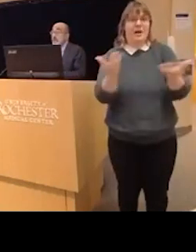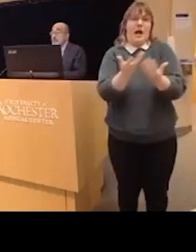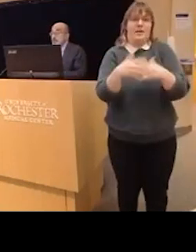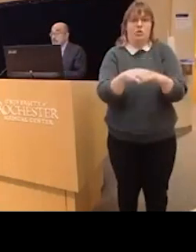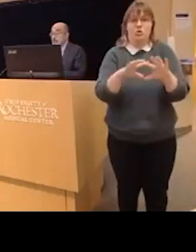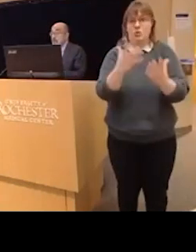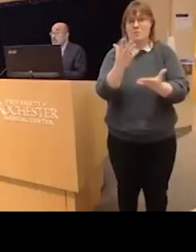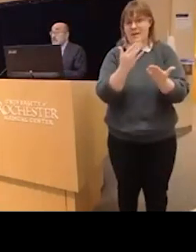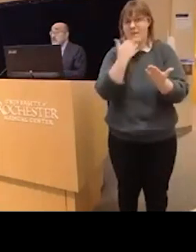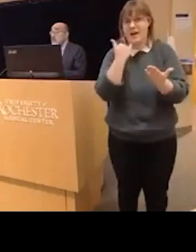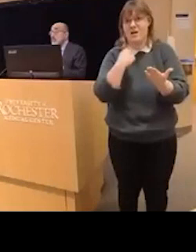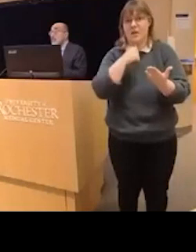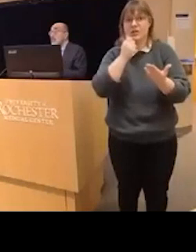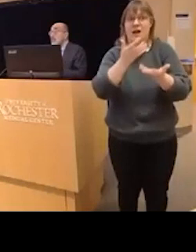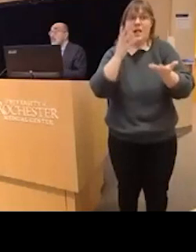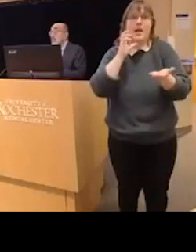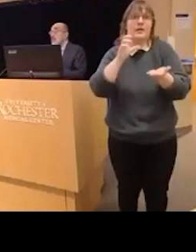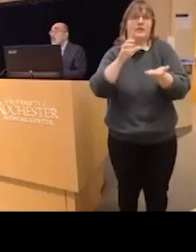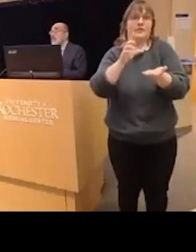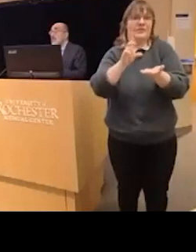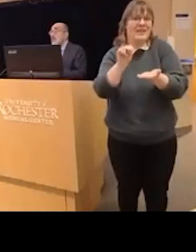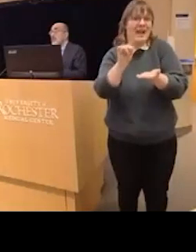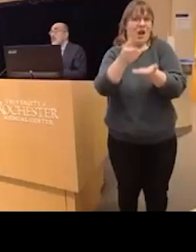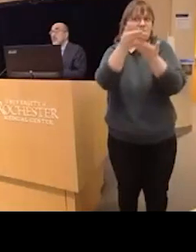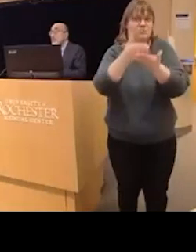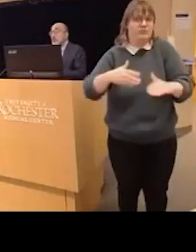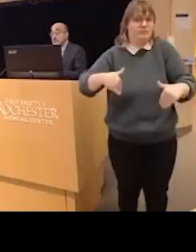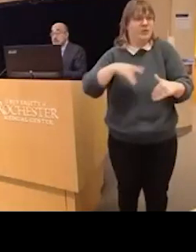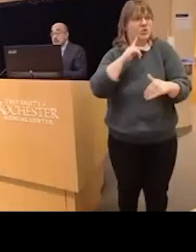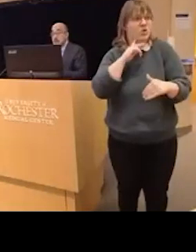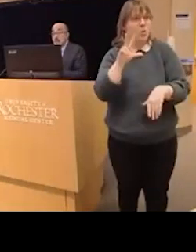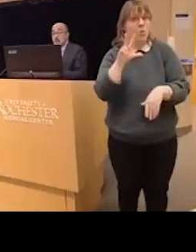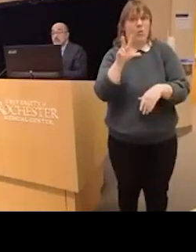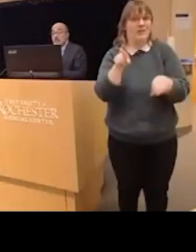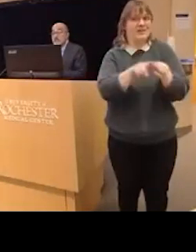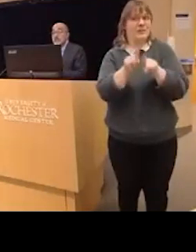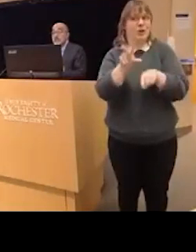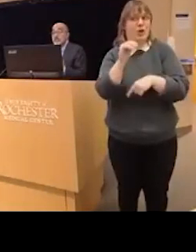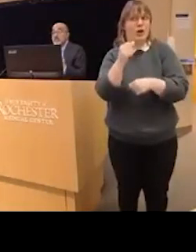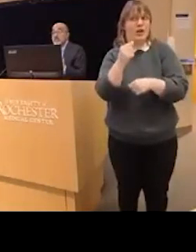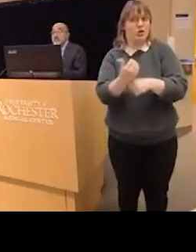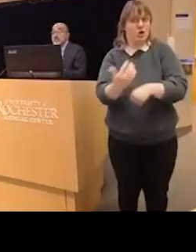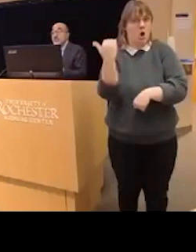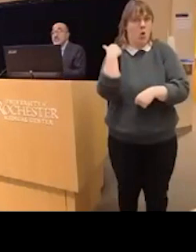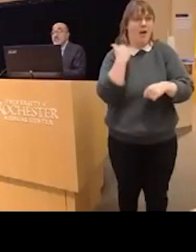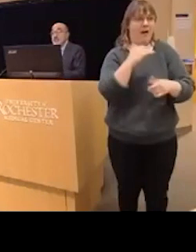much data on that so this is akin to the studies from 30 years ago on meds versus CBT versus the